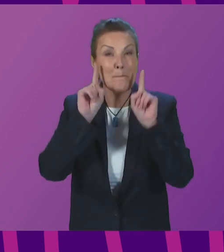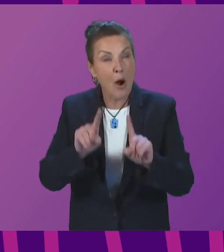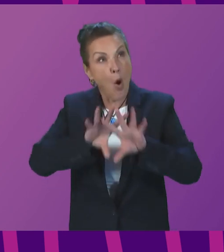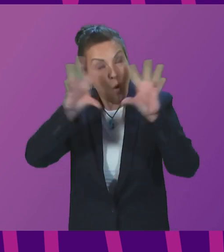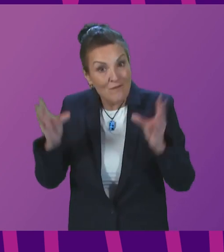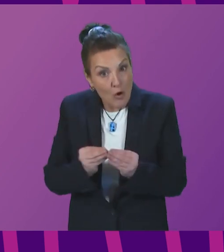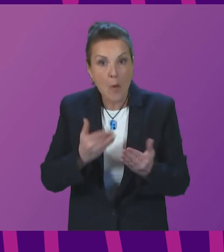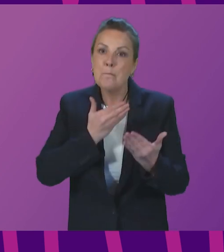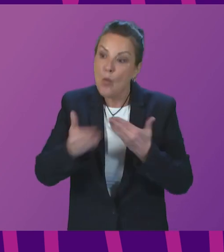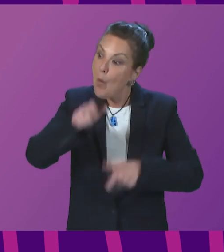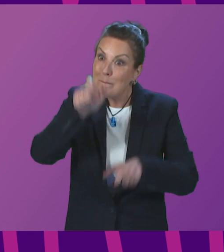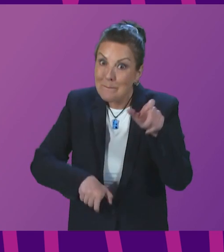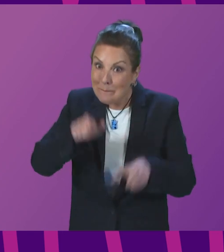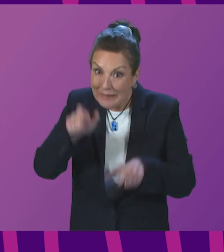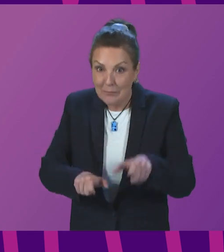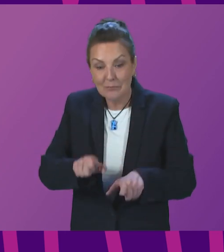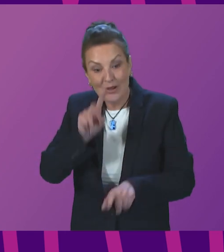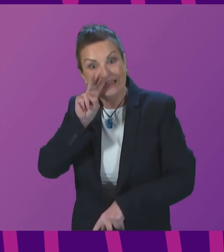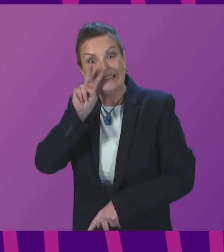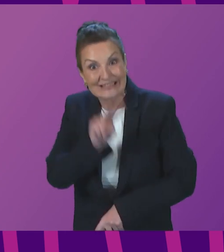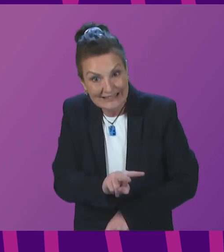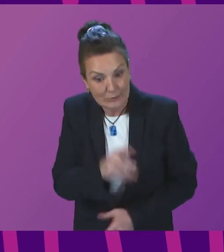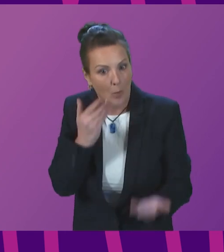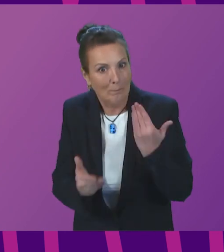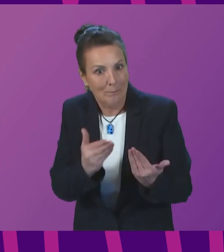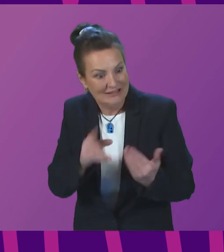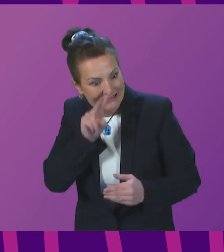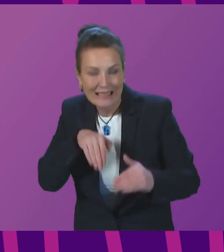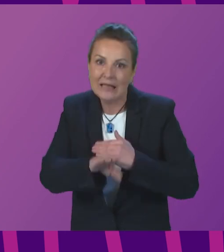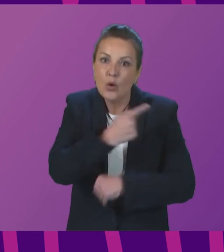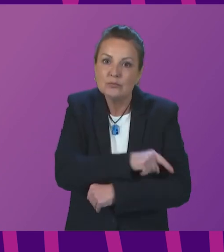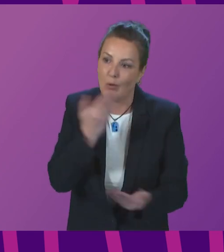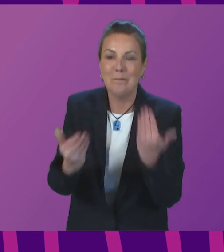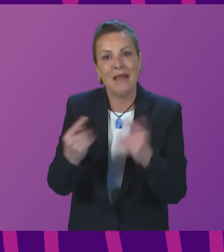being seen within that target than was the case a year ago and two years ago.